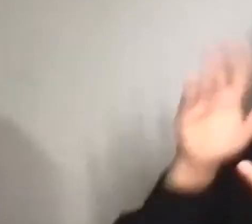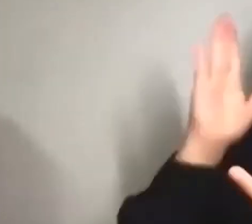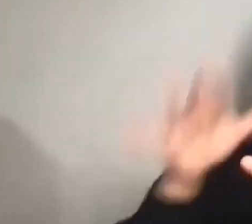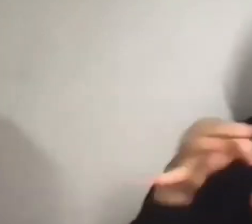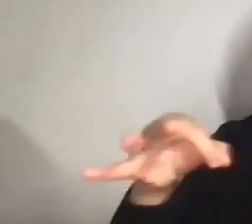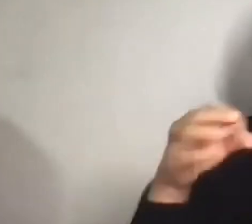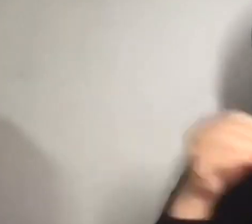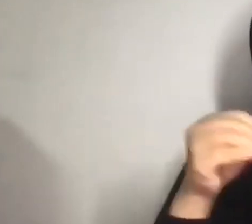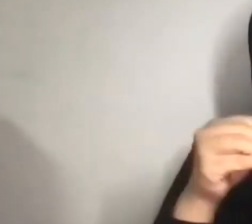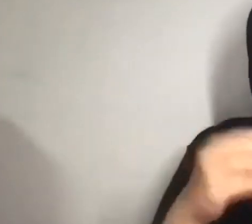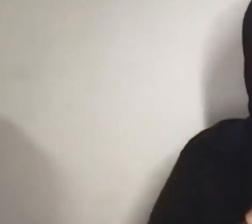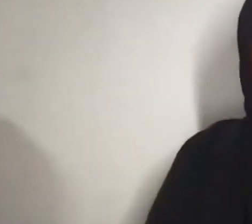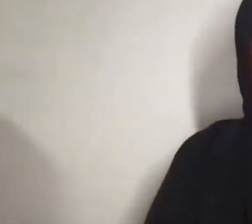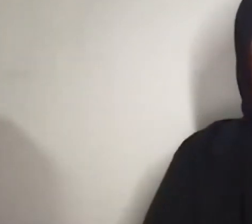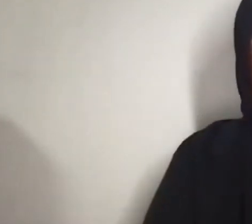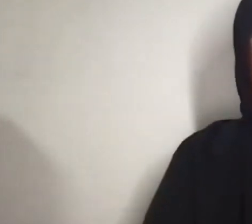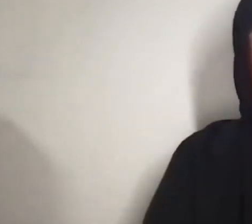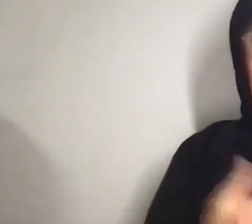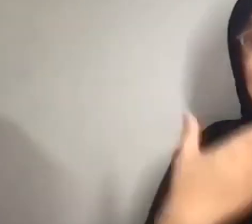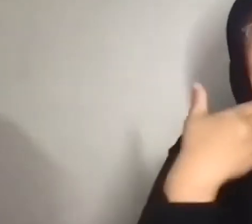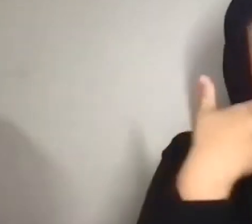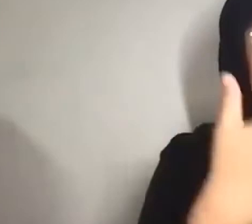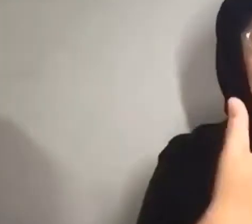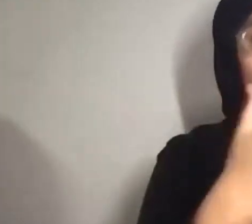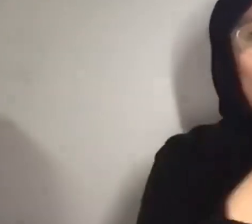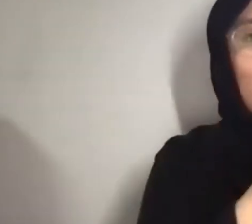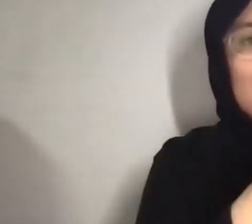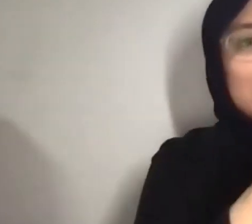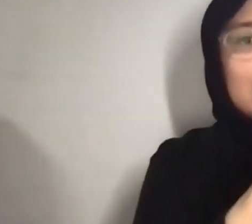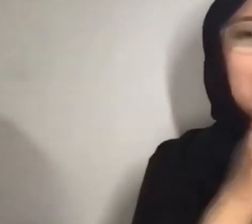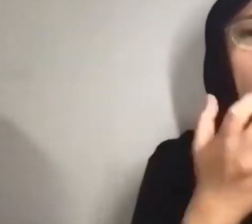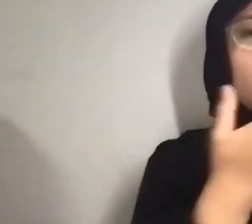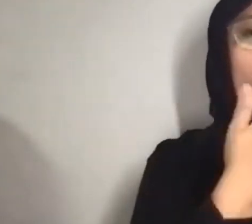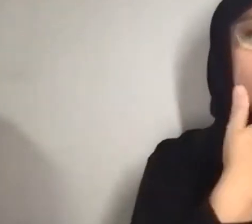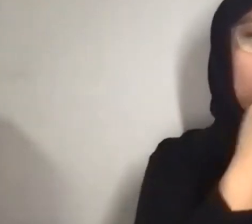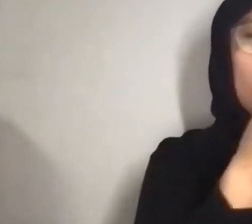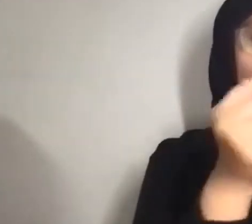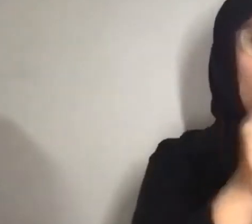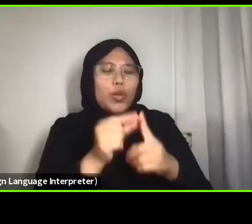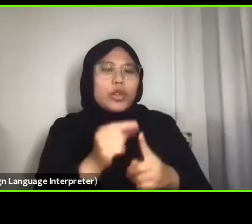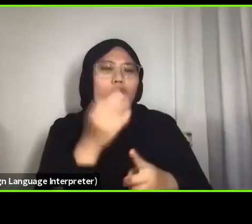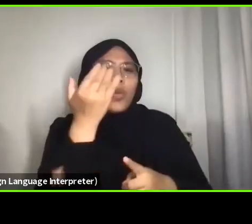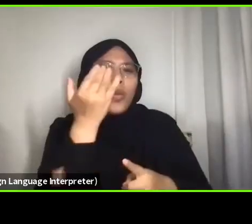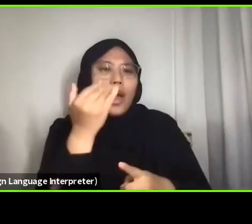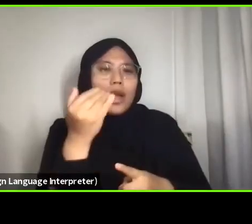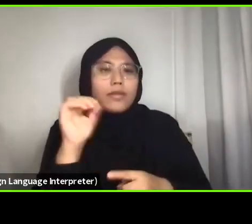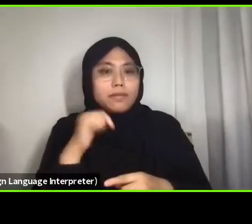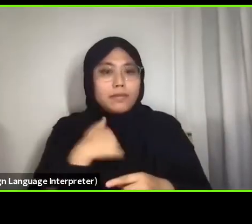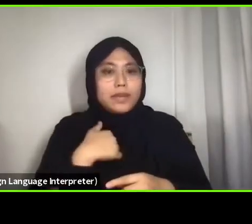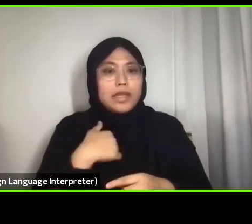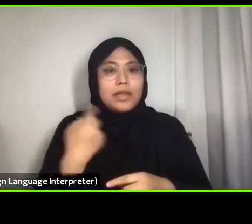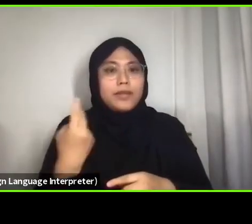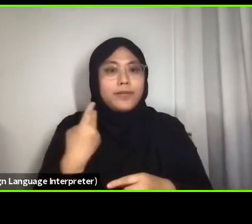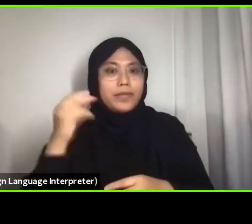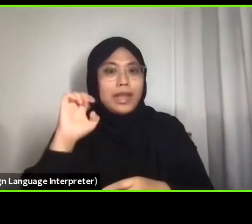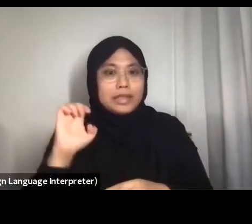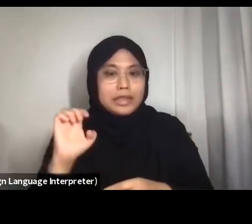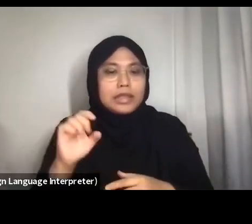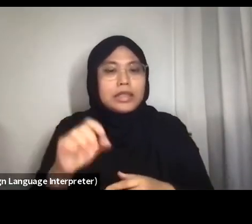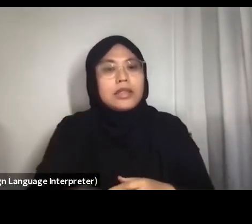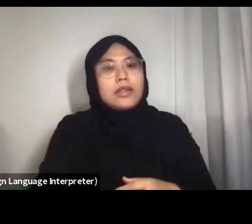Thank you Esther. I just wanted to say a few words on why Esther and I decided on the form of the personal essay.